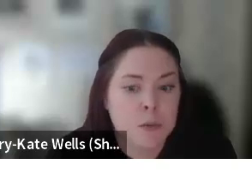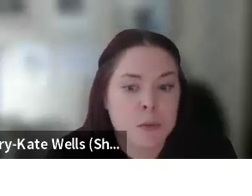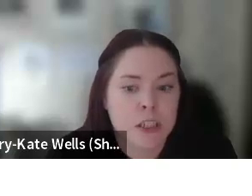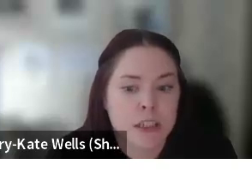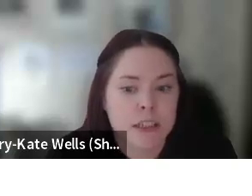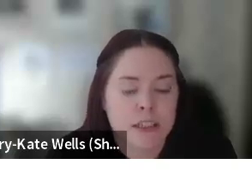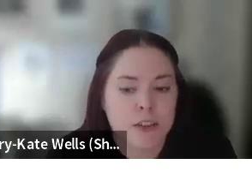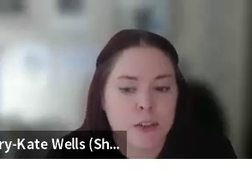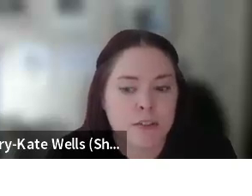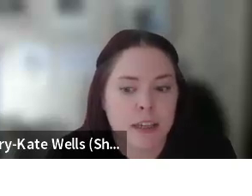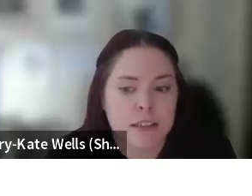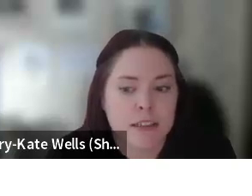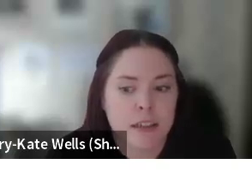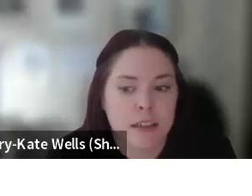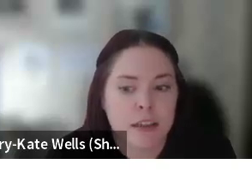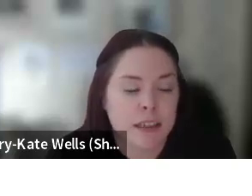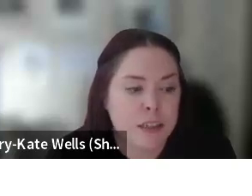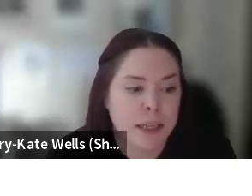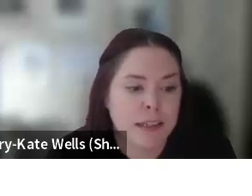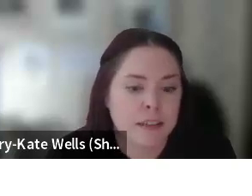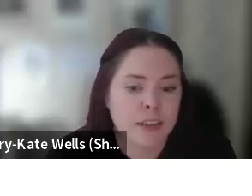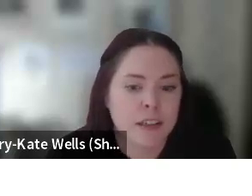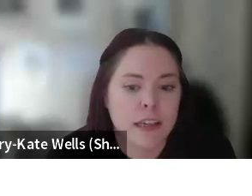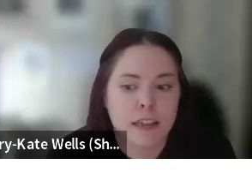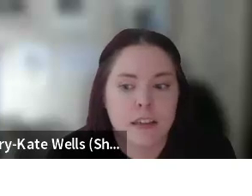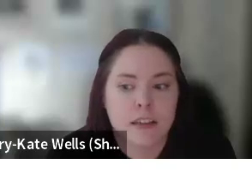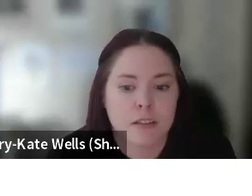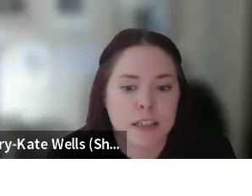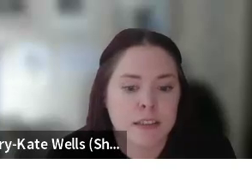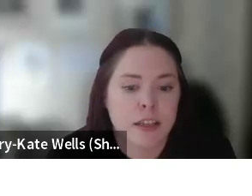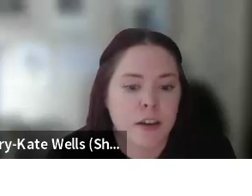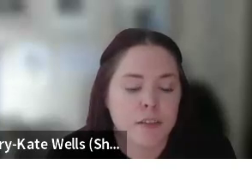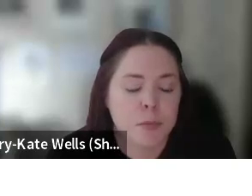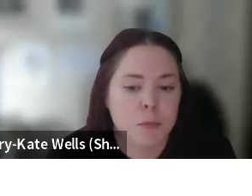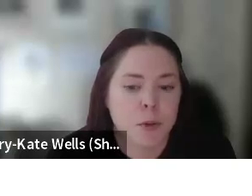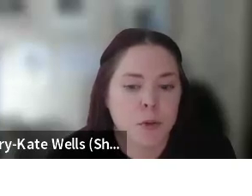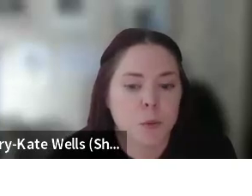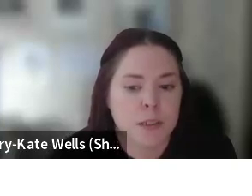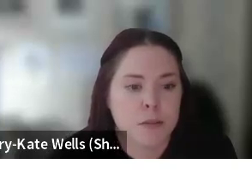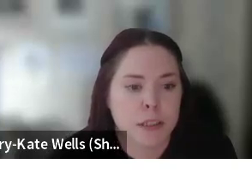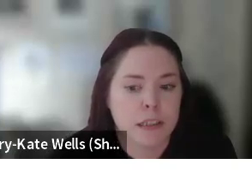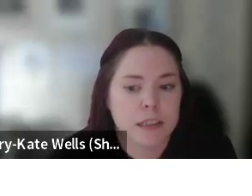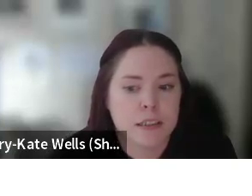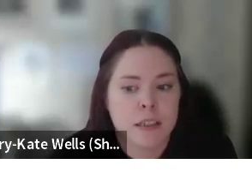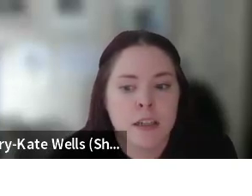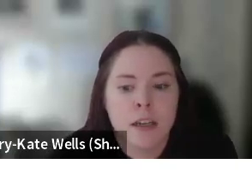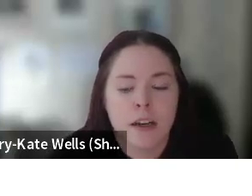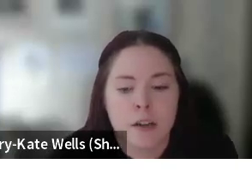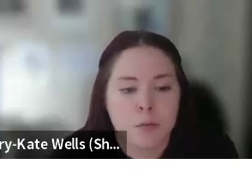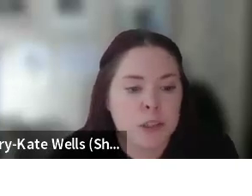NCIL's mission is to advance the independent living and the rights of people with disabilities.